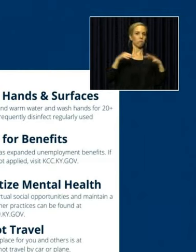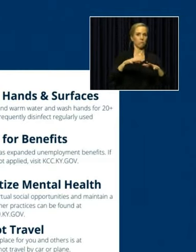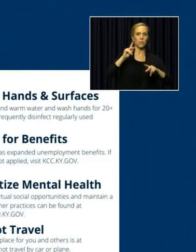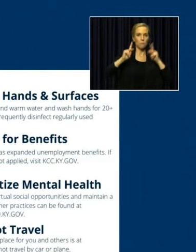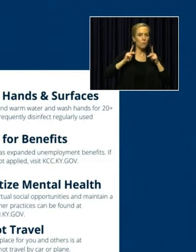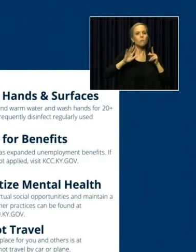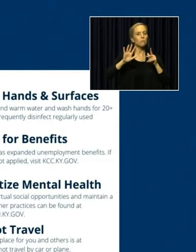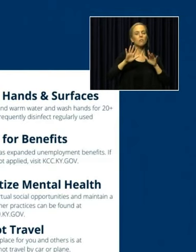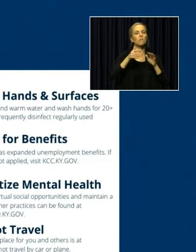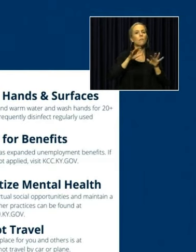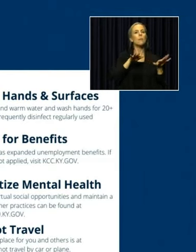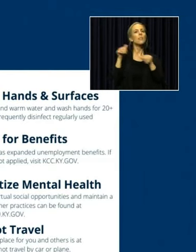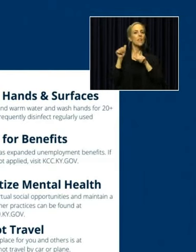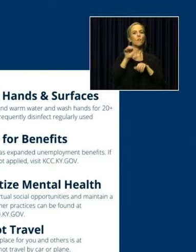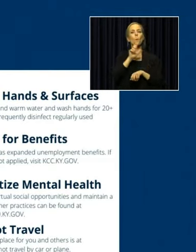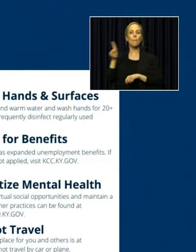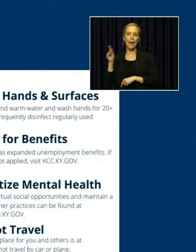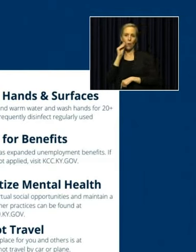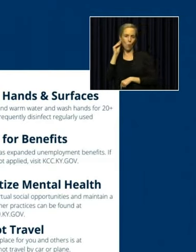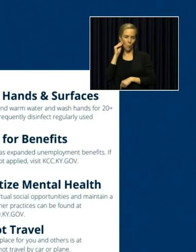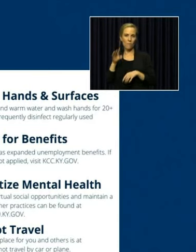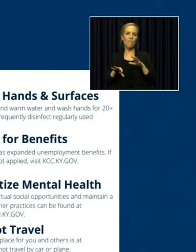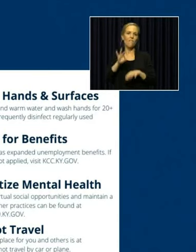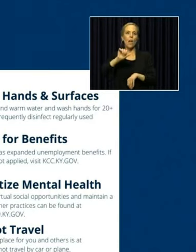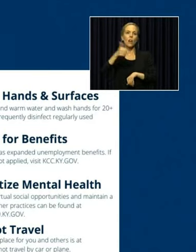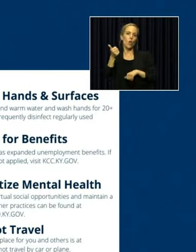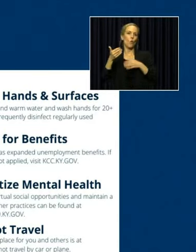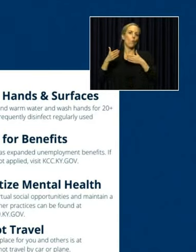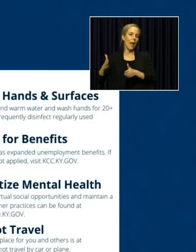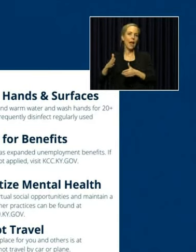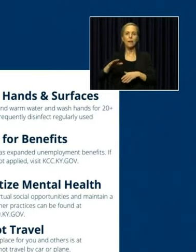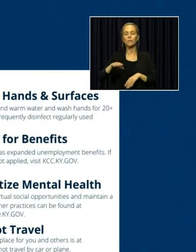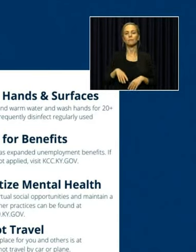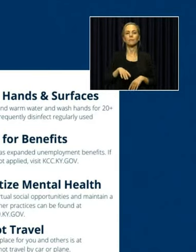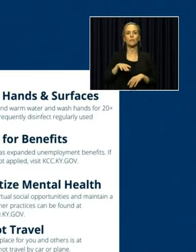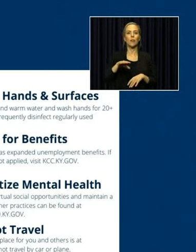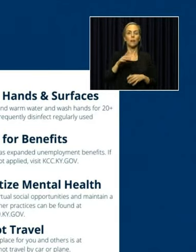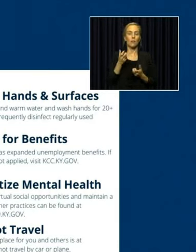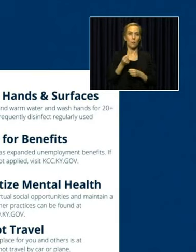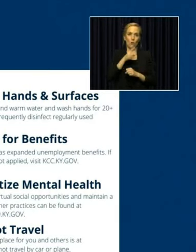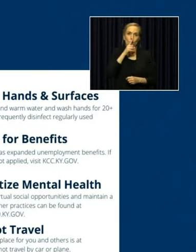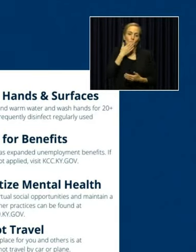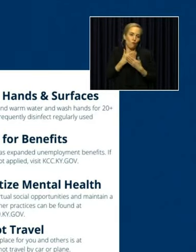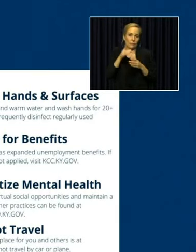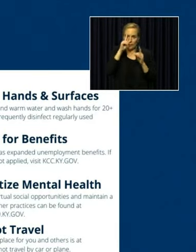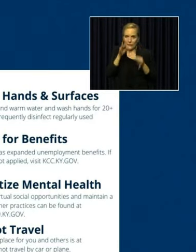THAT'S SOME OF THE NEWEST GUIDANCE THAT'S P THERE. MAKE SURE YOU GO TO THAT WEBSITE. WASHING YOUR HANDS AND